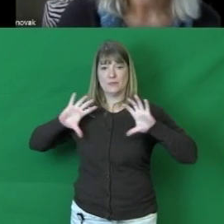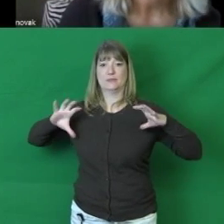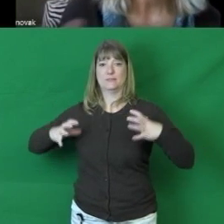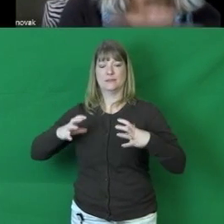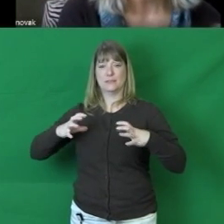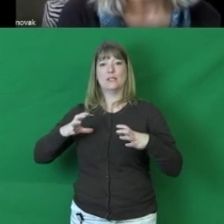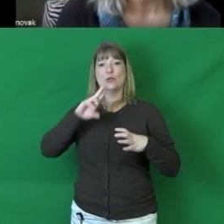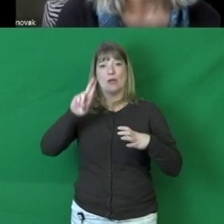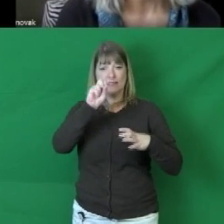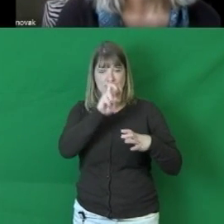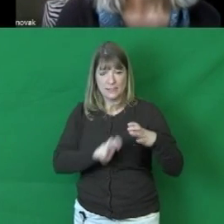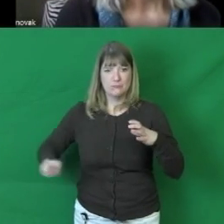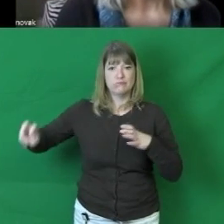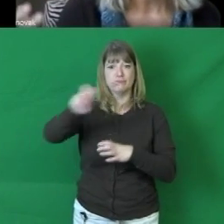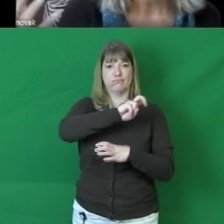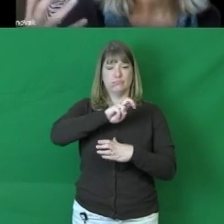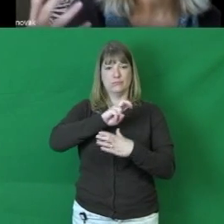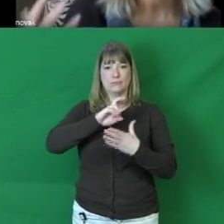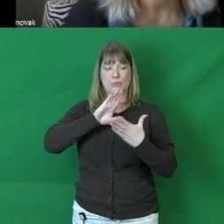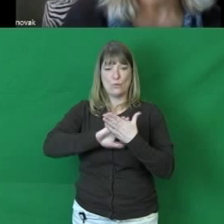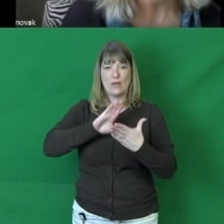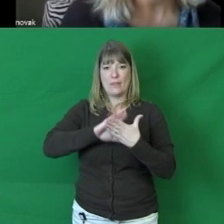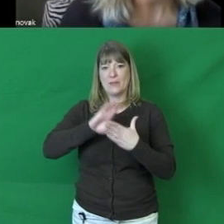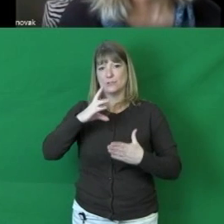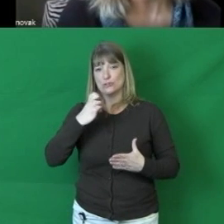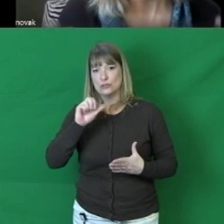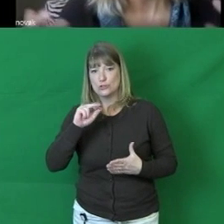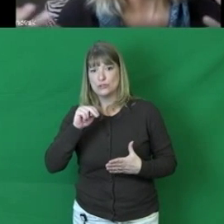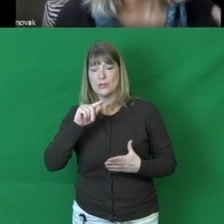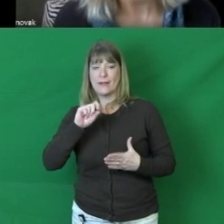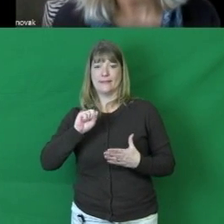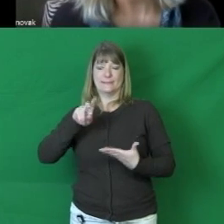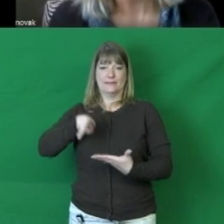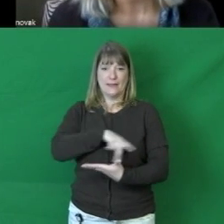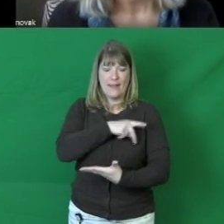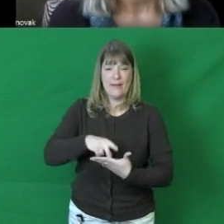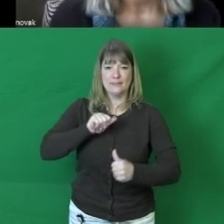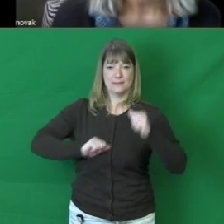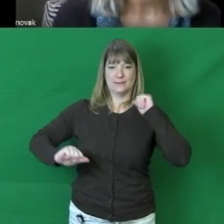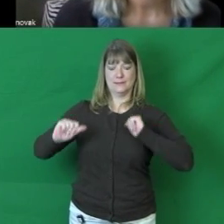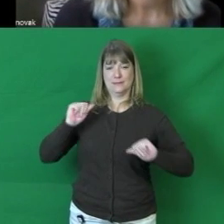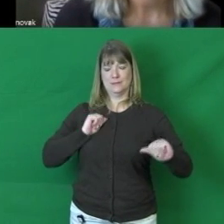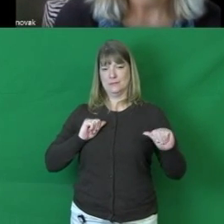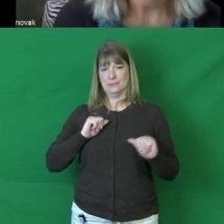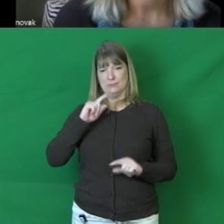around United States performing rhythmic chants, performing dance, and performing all kinds